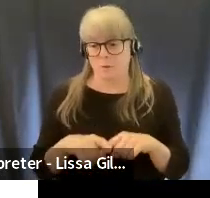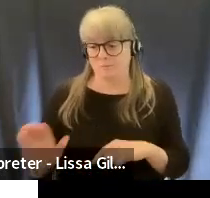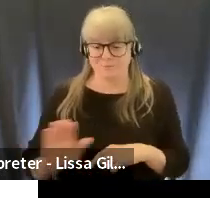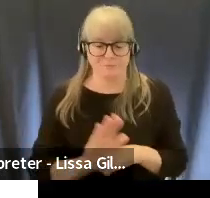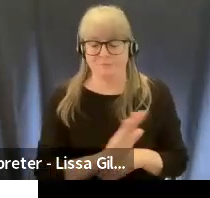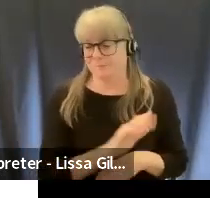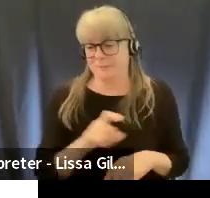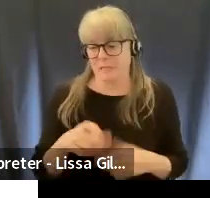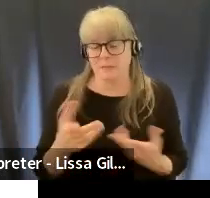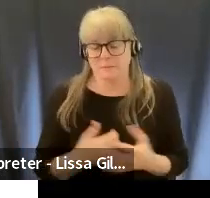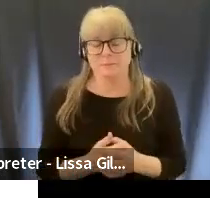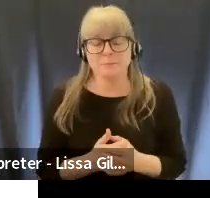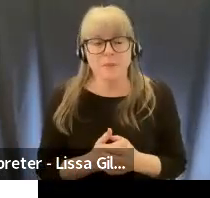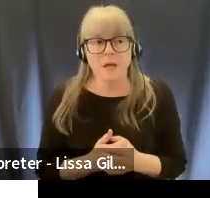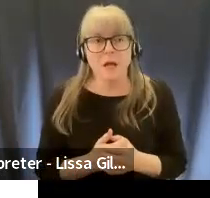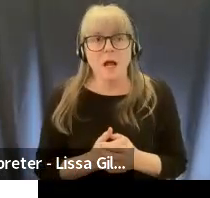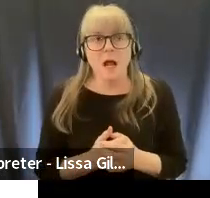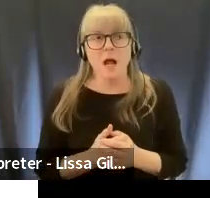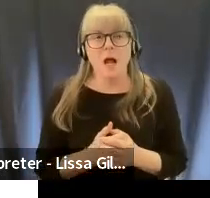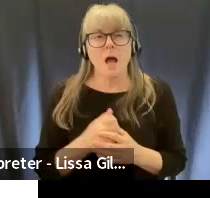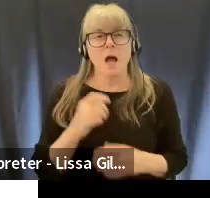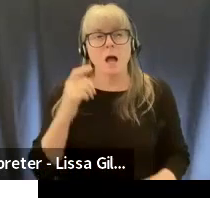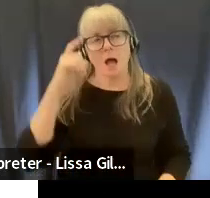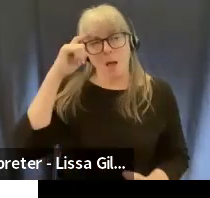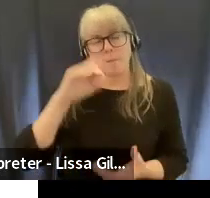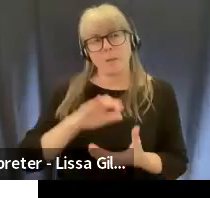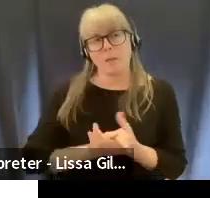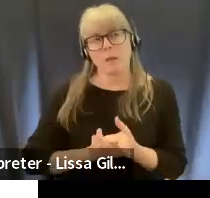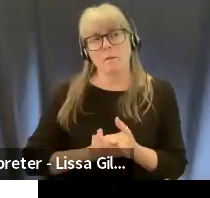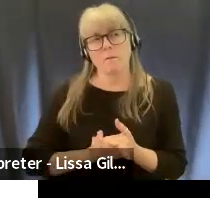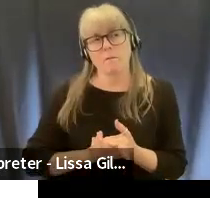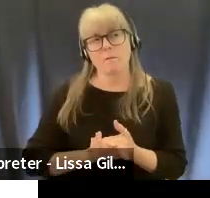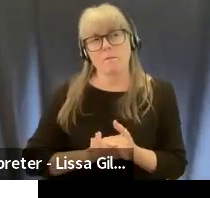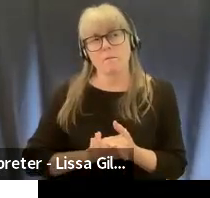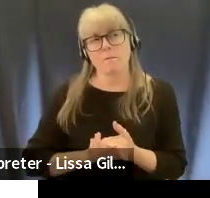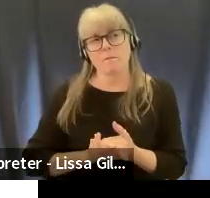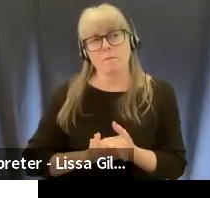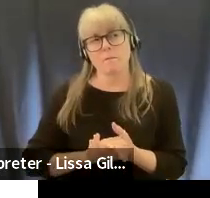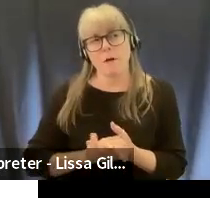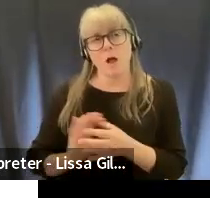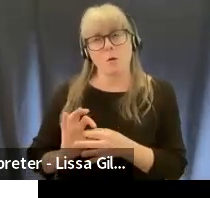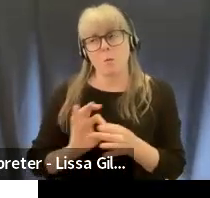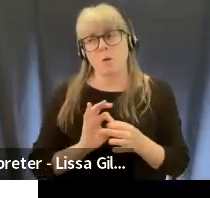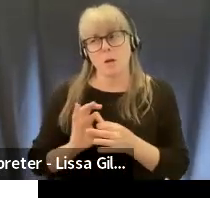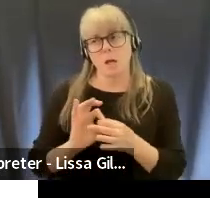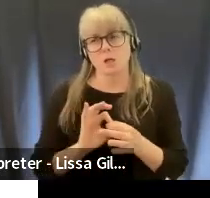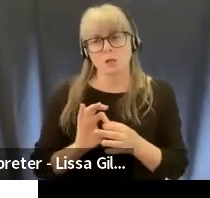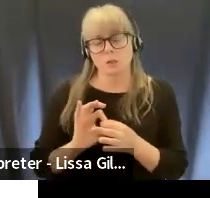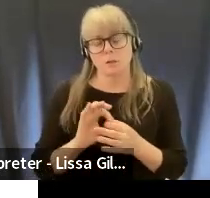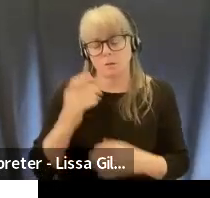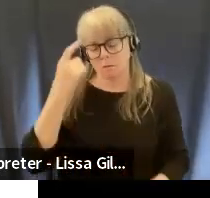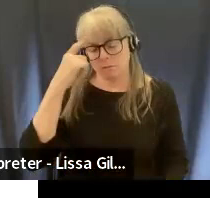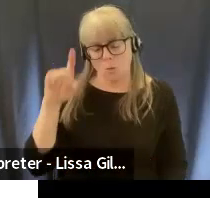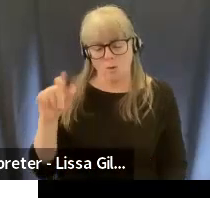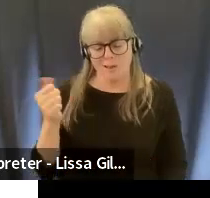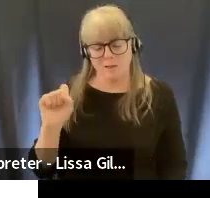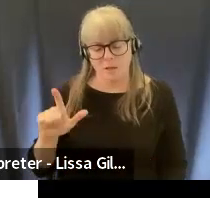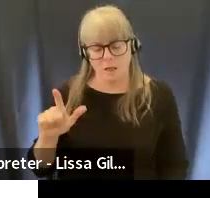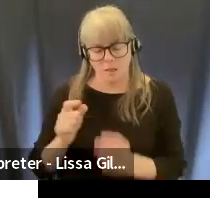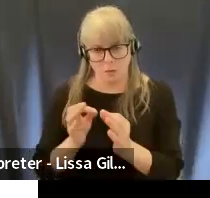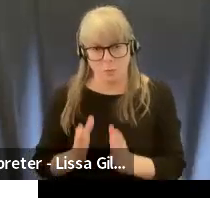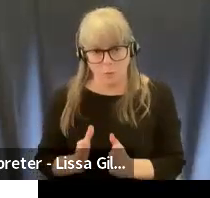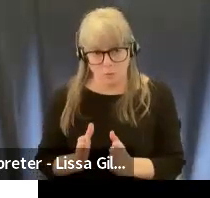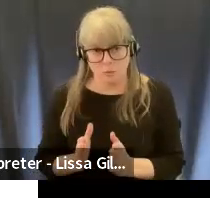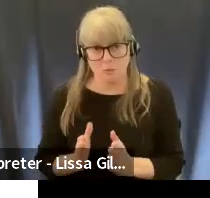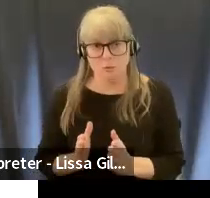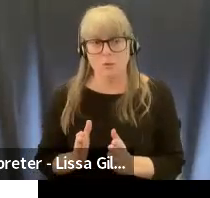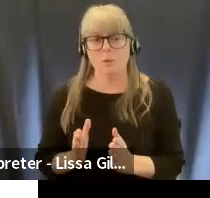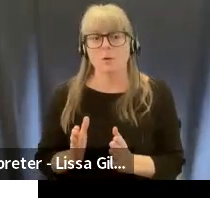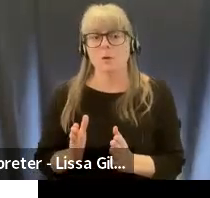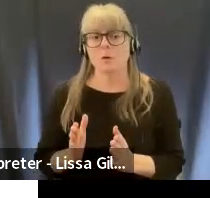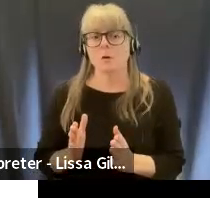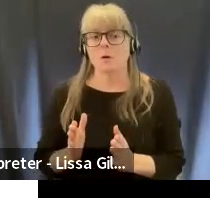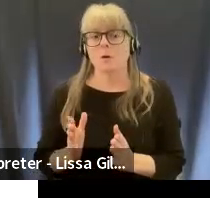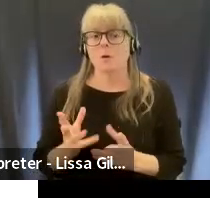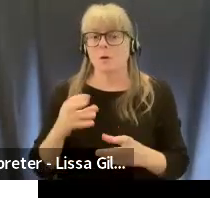I believe there is a coordination, as we have here today for Al Asl interpreters to be a part of those shelters.